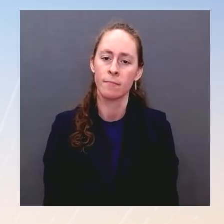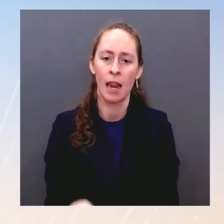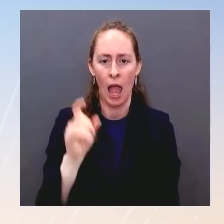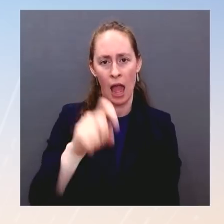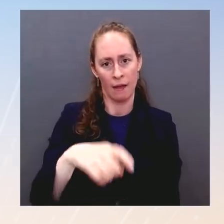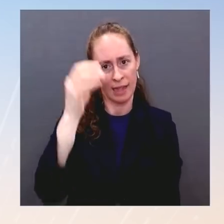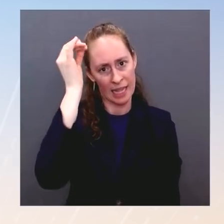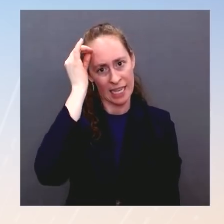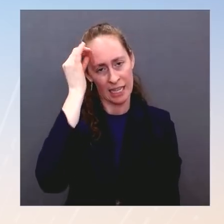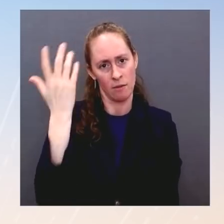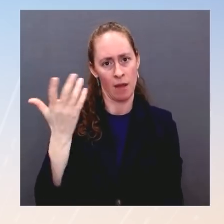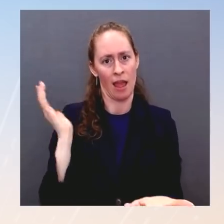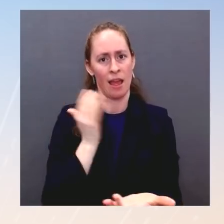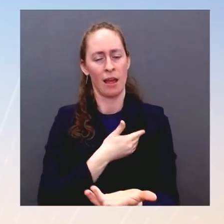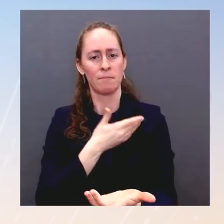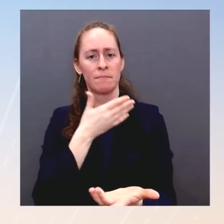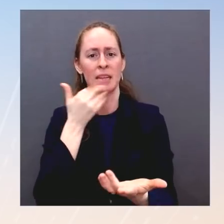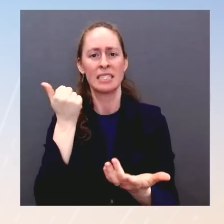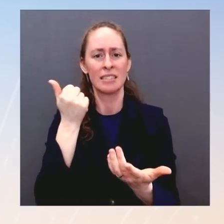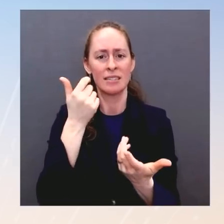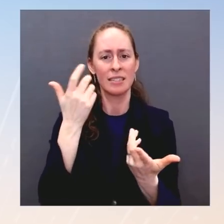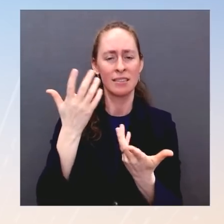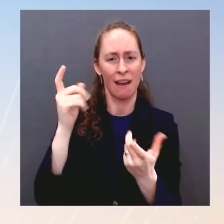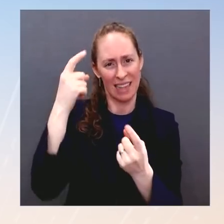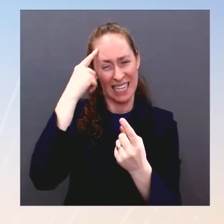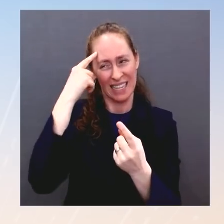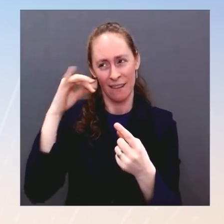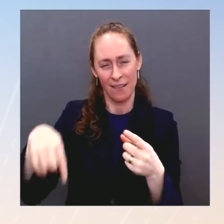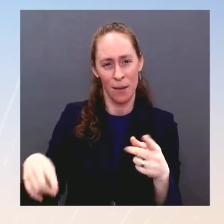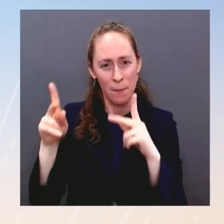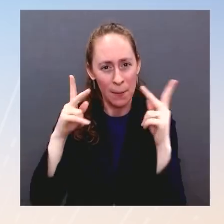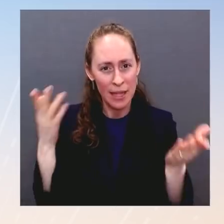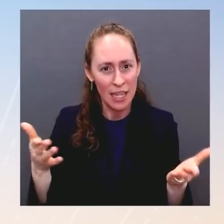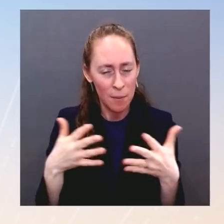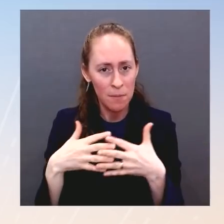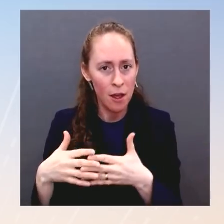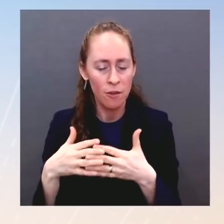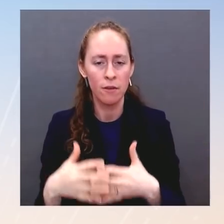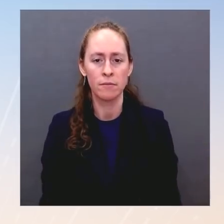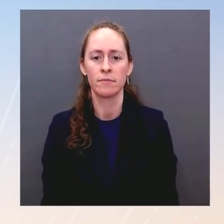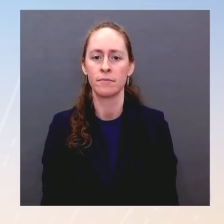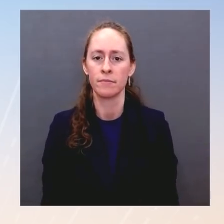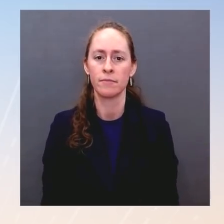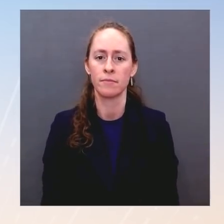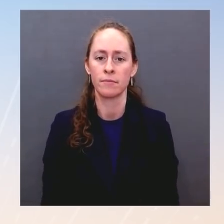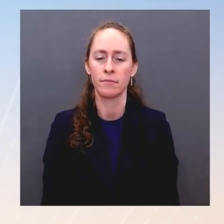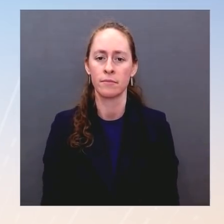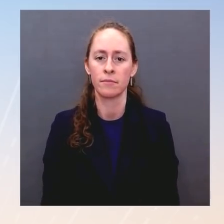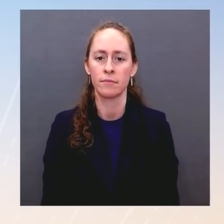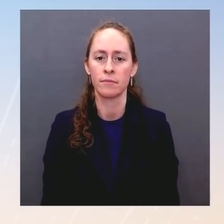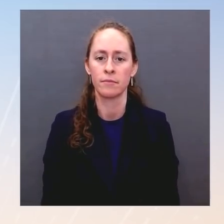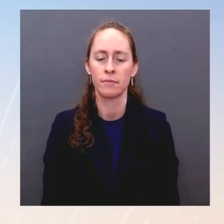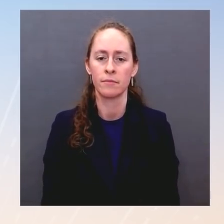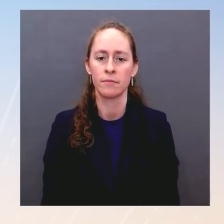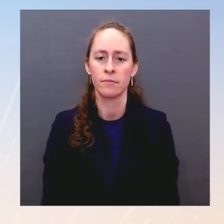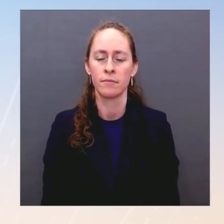and certainly weigh very heavily how we're leading the global community. But it is not in our interest to be in a war with Russia.